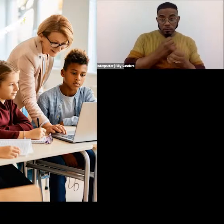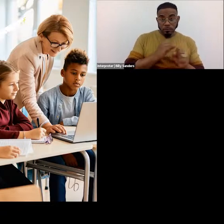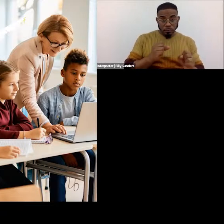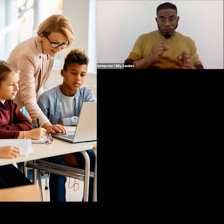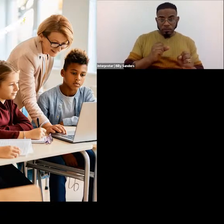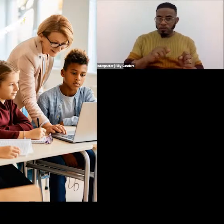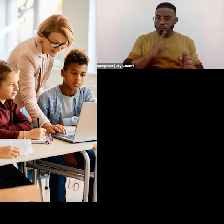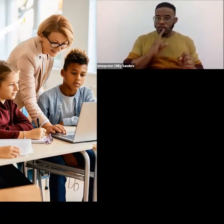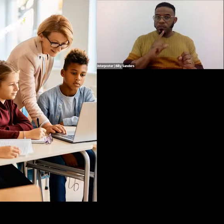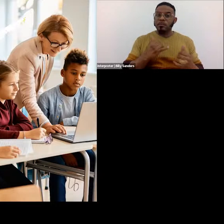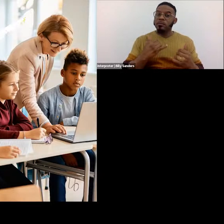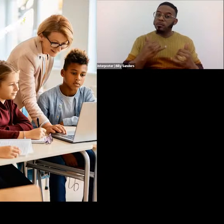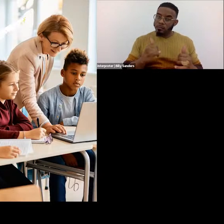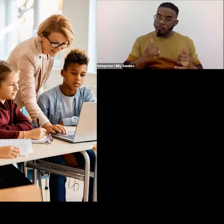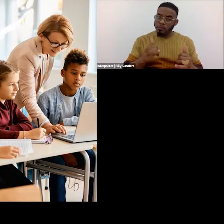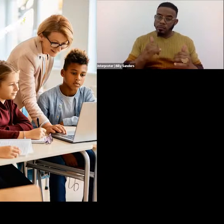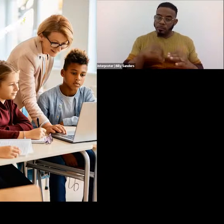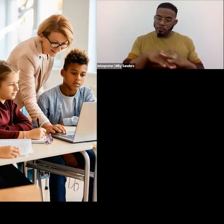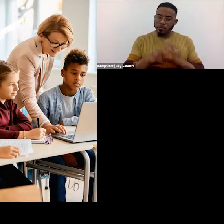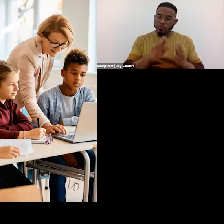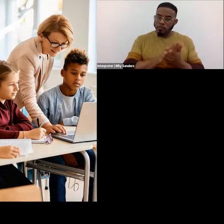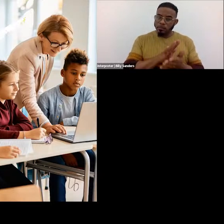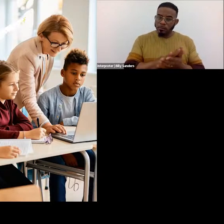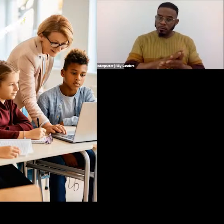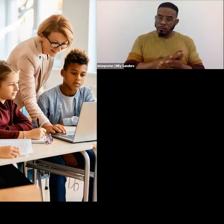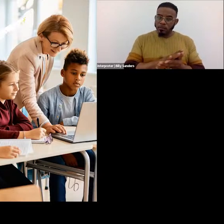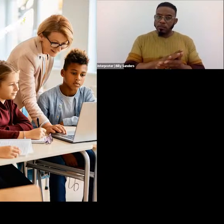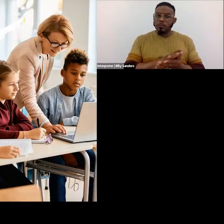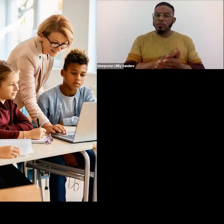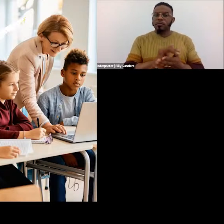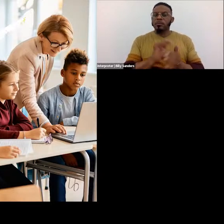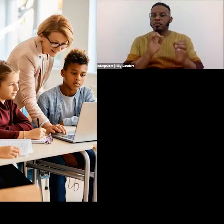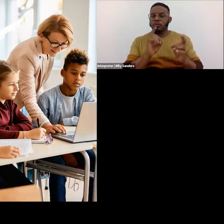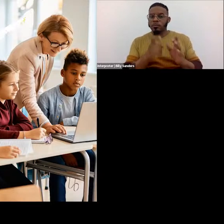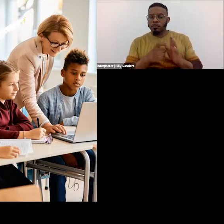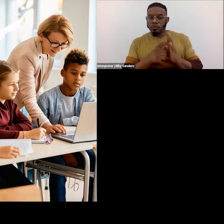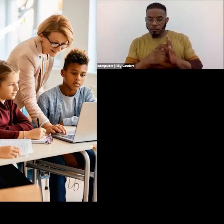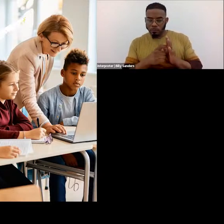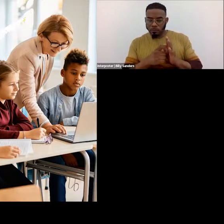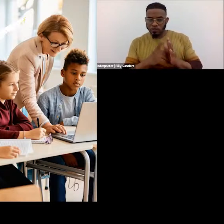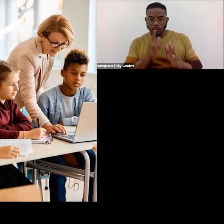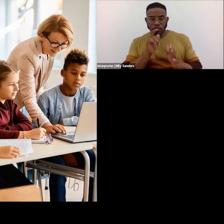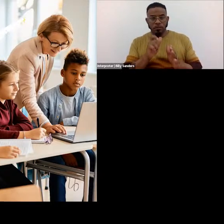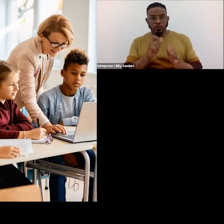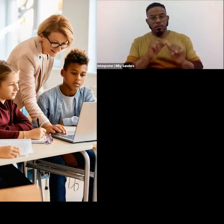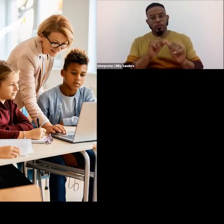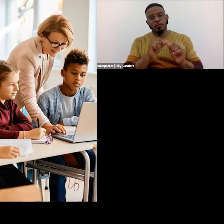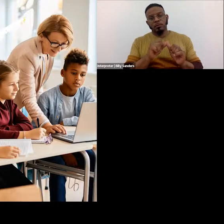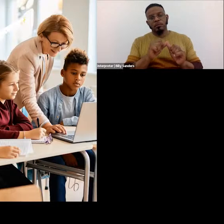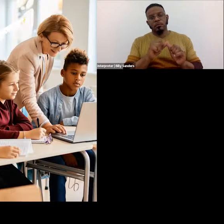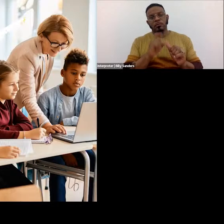but they are still enrolled in school and then that education requirement will have to continue and be provided.